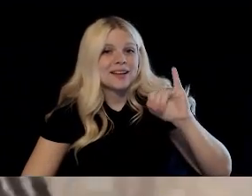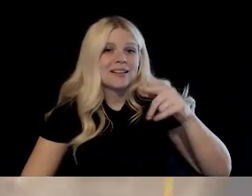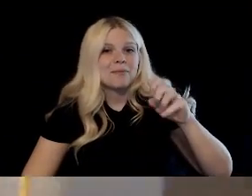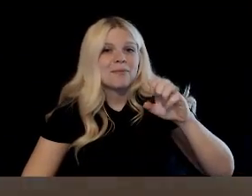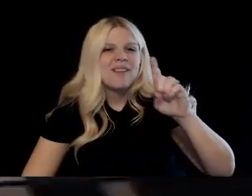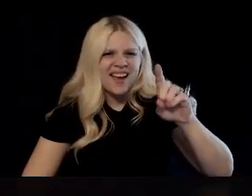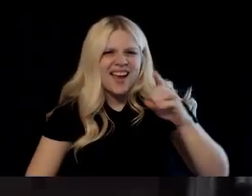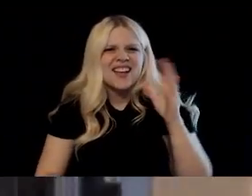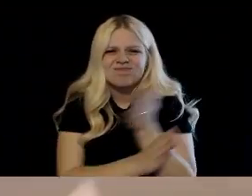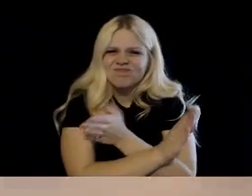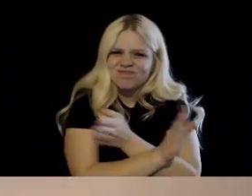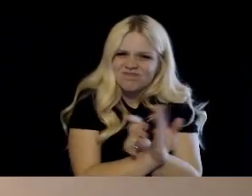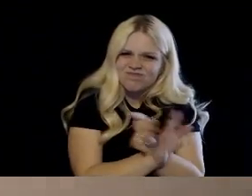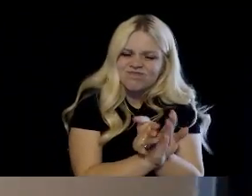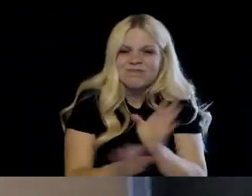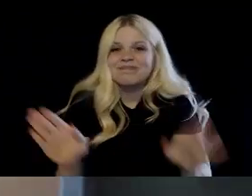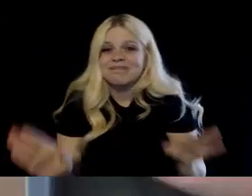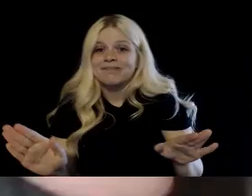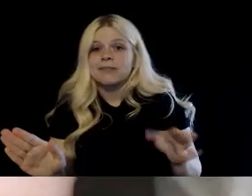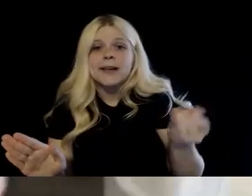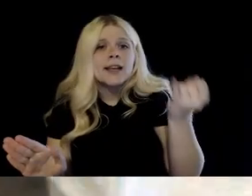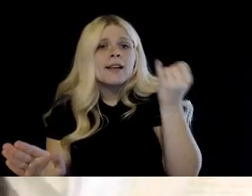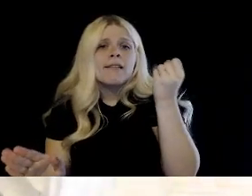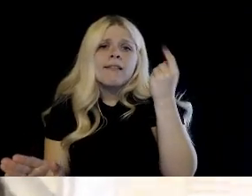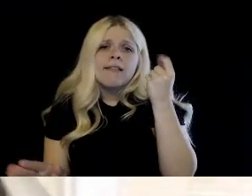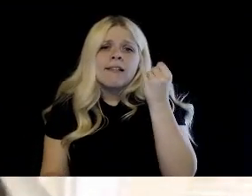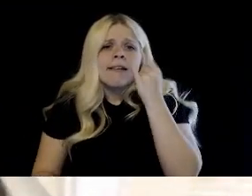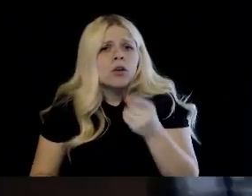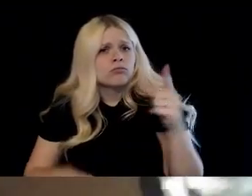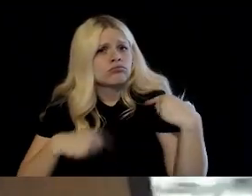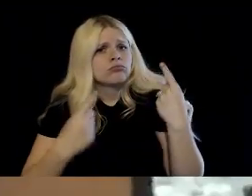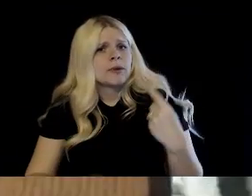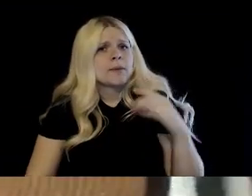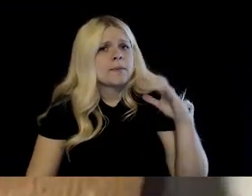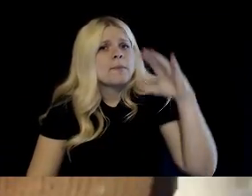you guys- if you've missed one of our Facebook Lives,